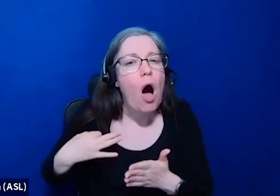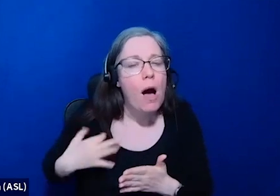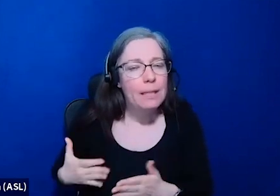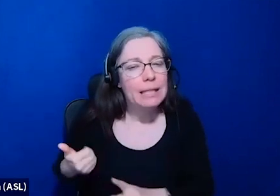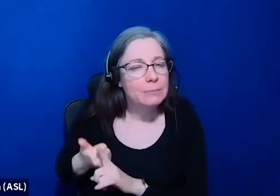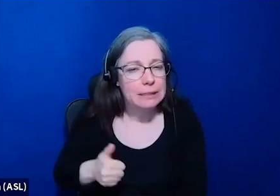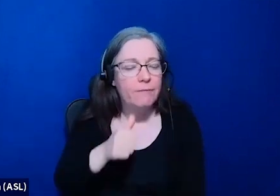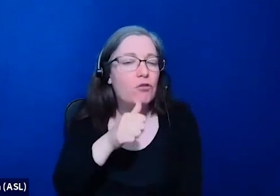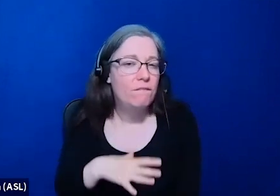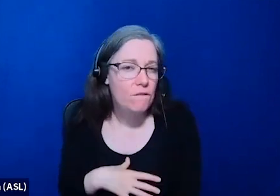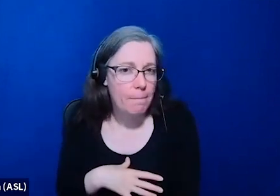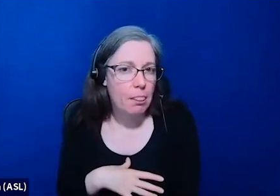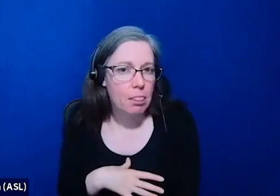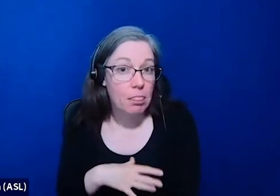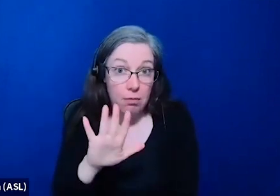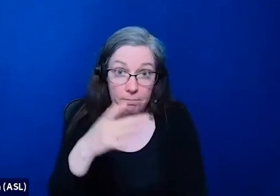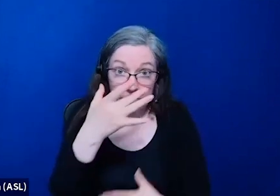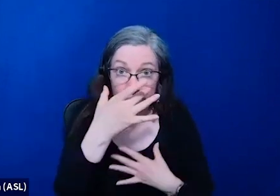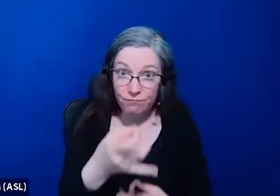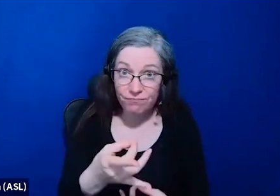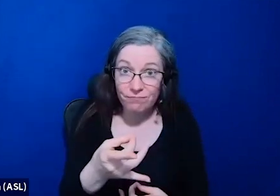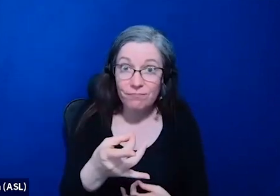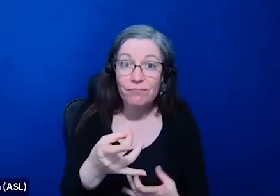Interestingly enough, the rate of admission--